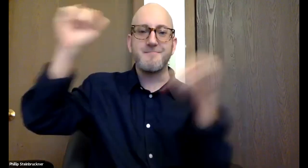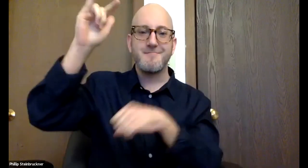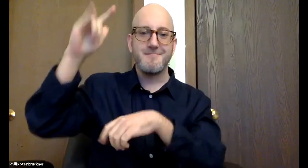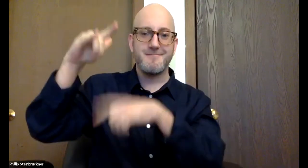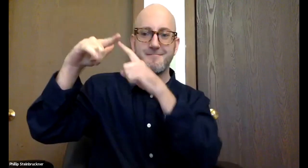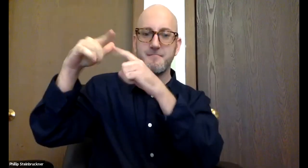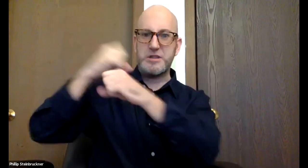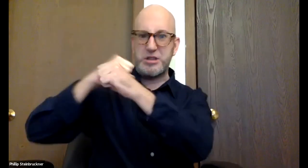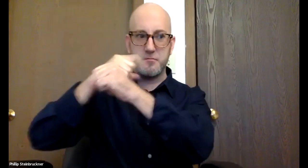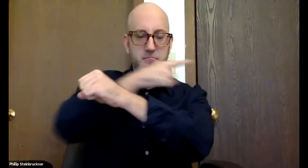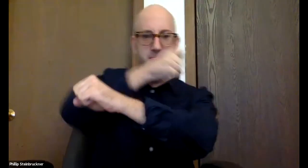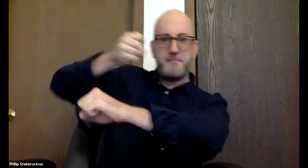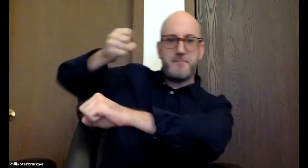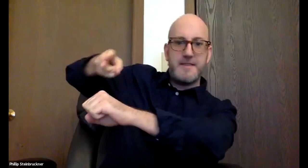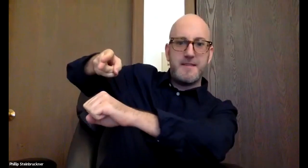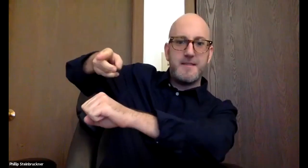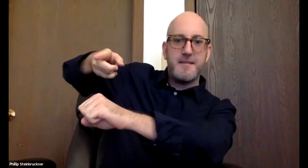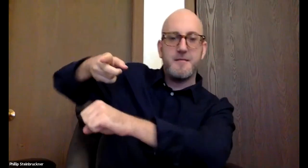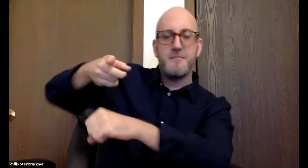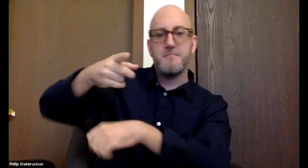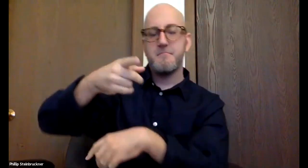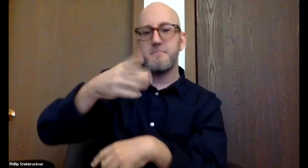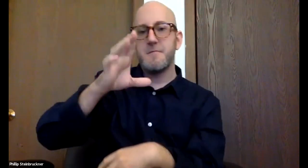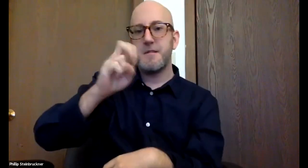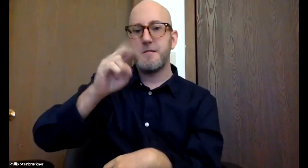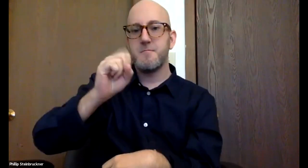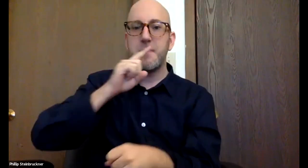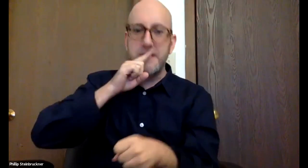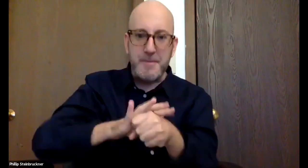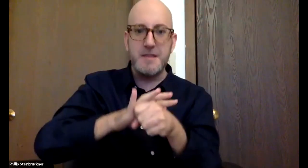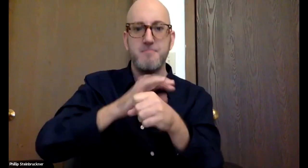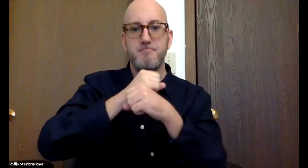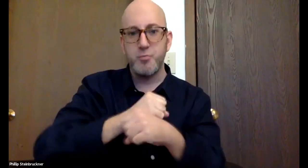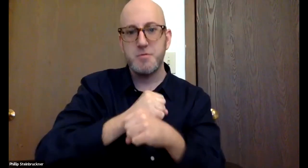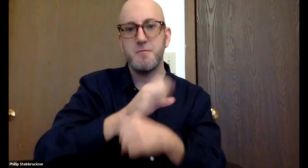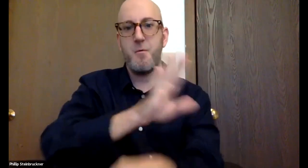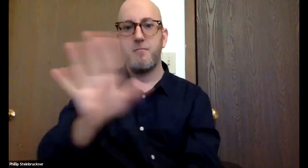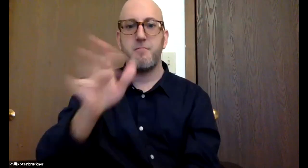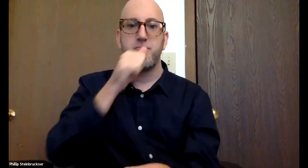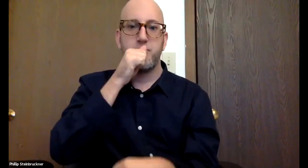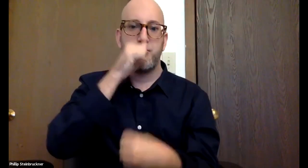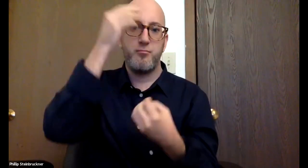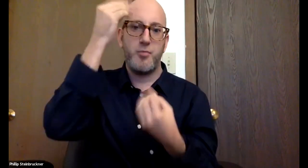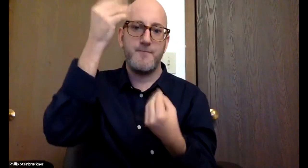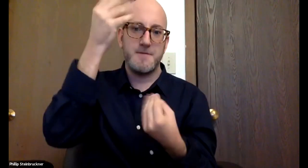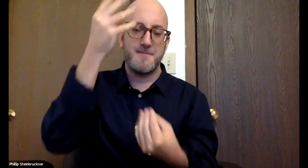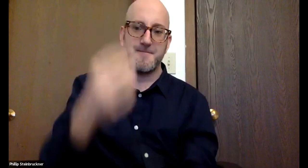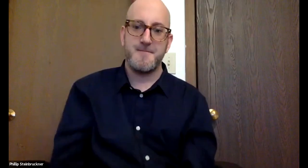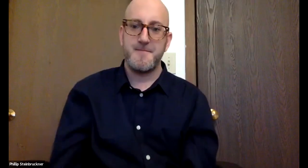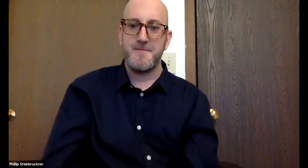census has been around for over 70 years. And so there are laws that govern and we